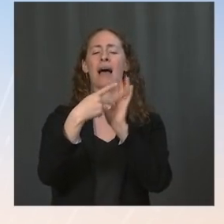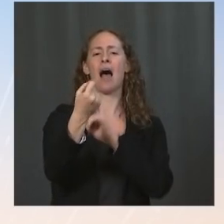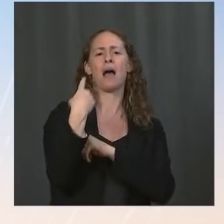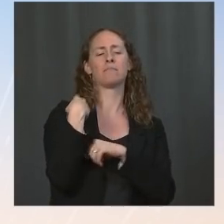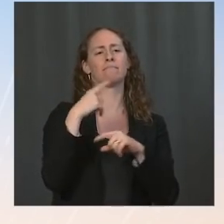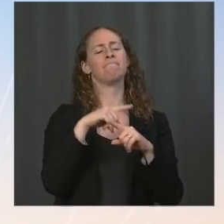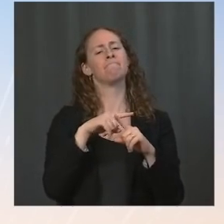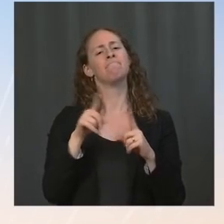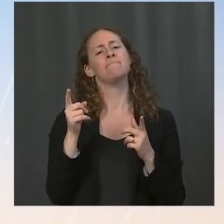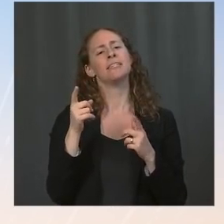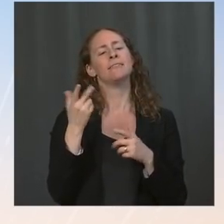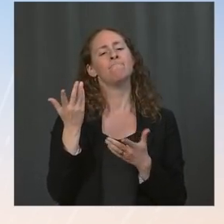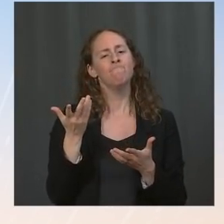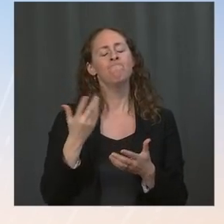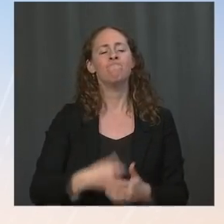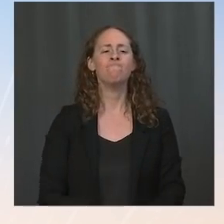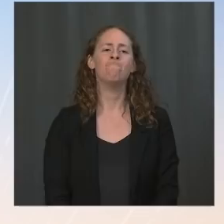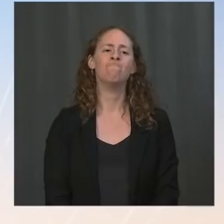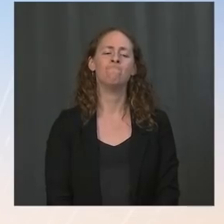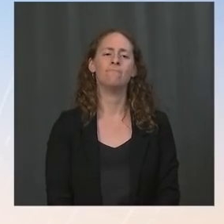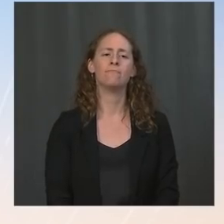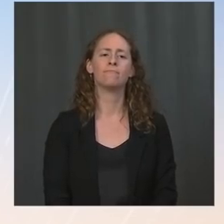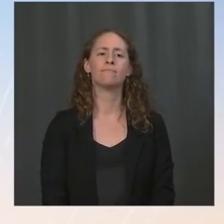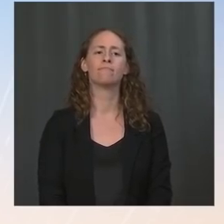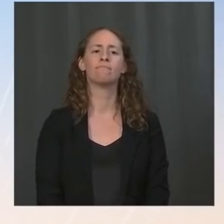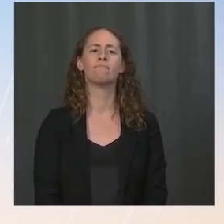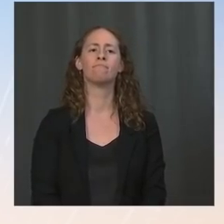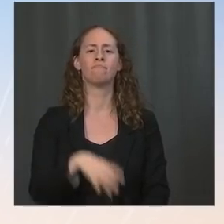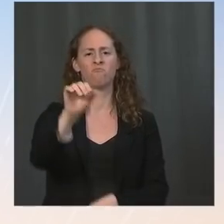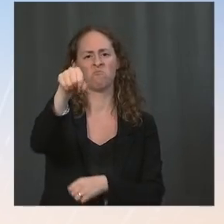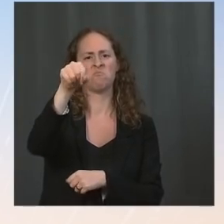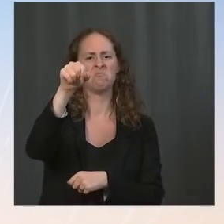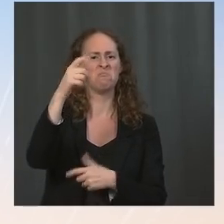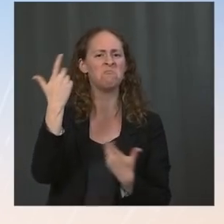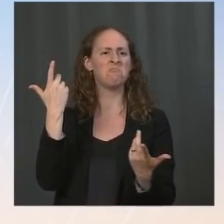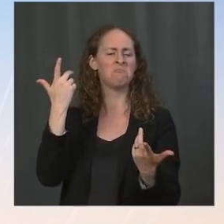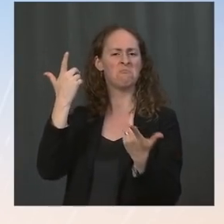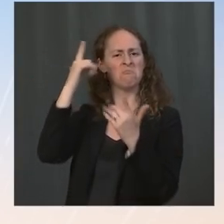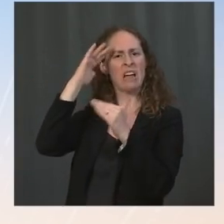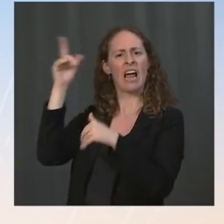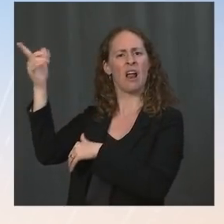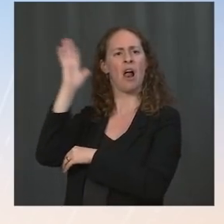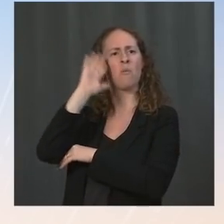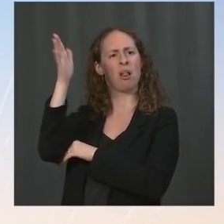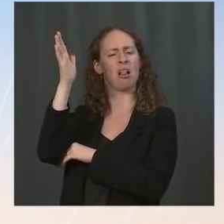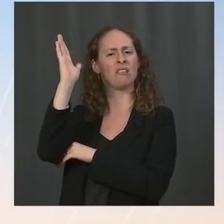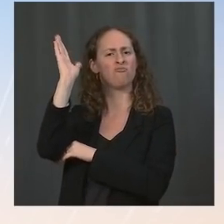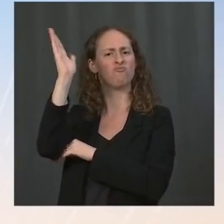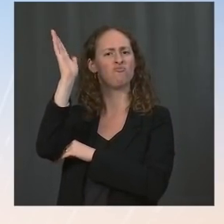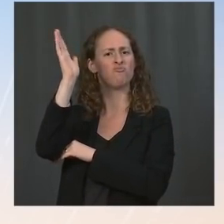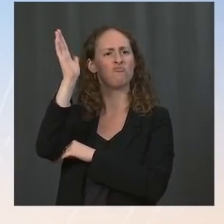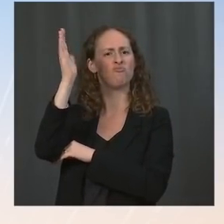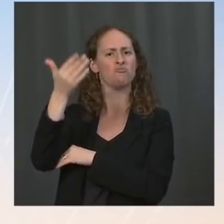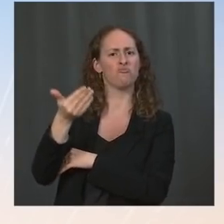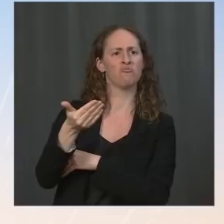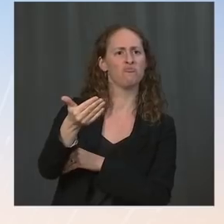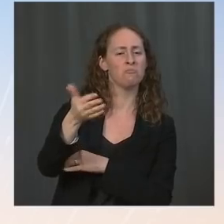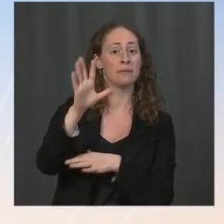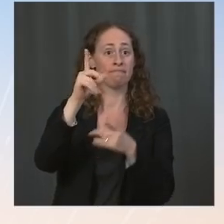and the American public can expect to hear from the President in the coming days. I don't have anything to outline for you in terms of the specific date or time for that at this point in time.